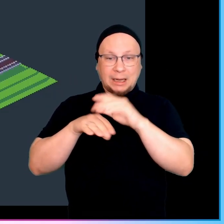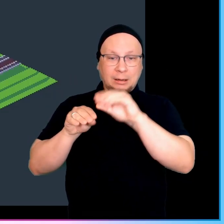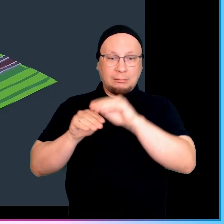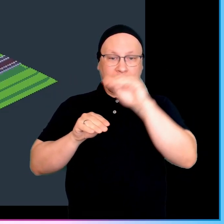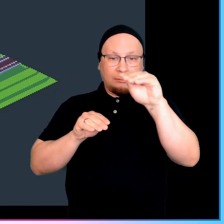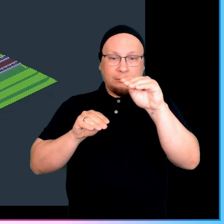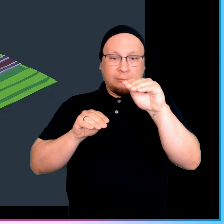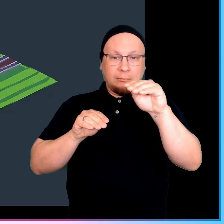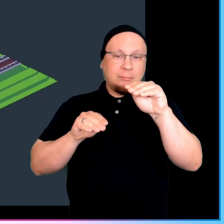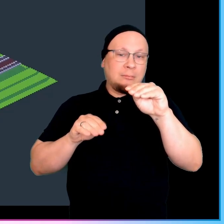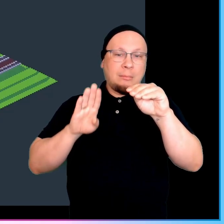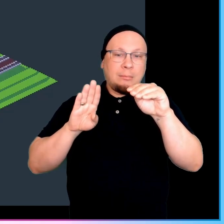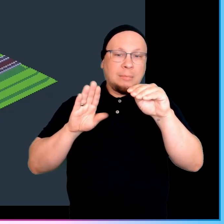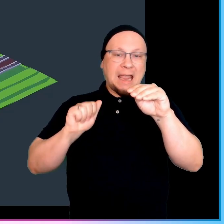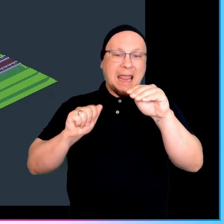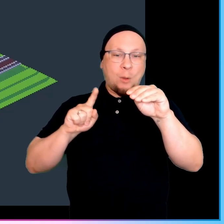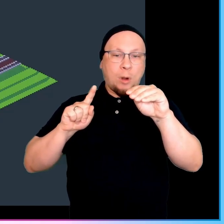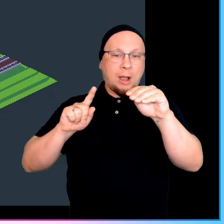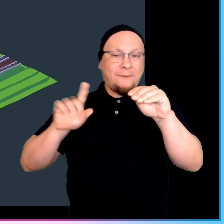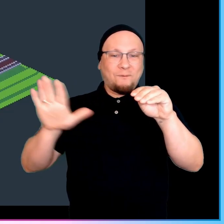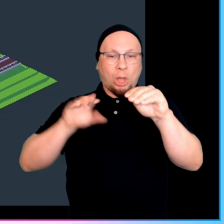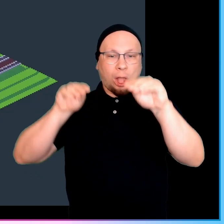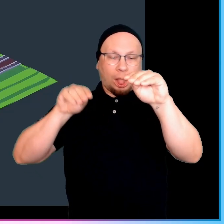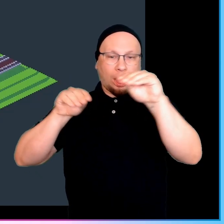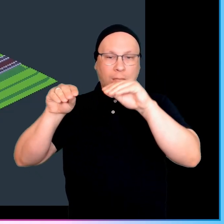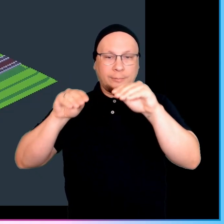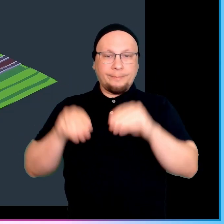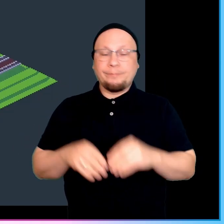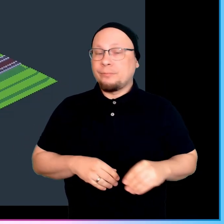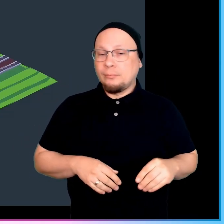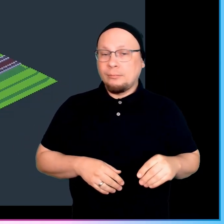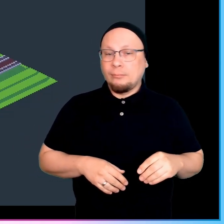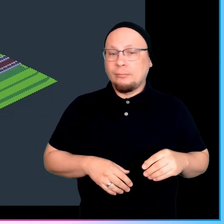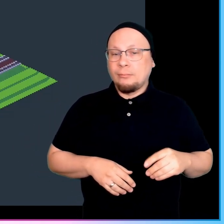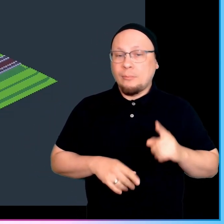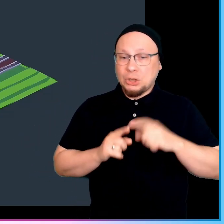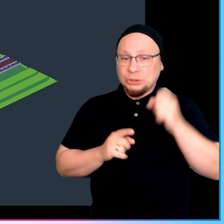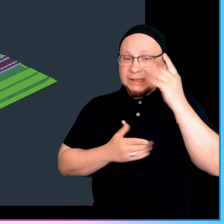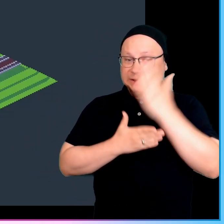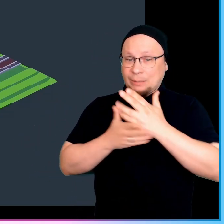On the other hand, some buildings like each other, like stations and flats.